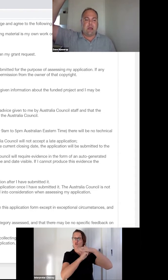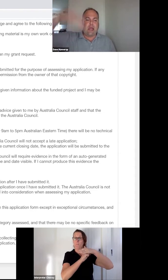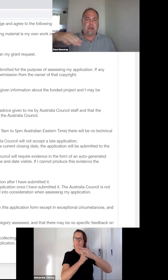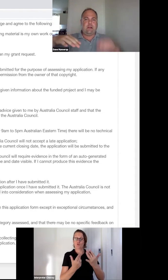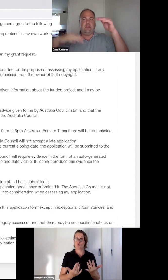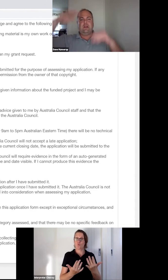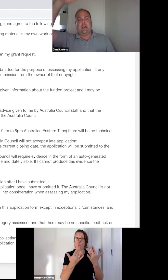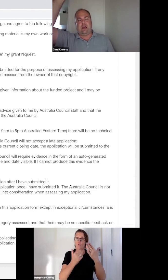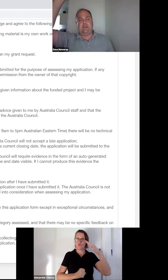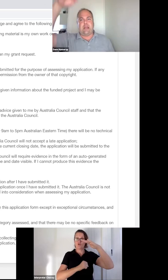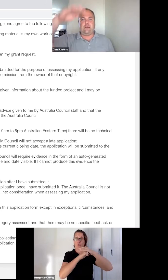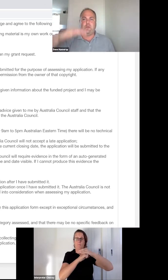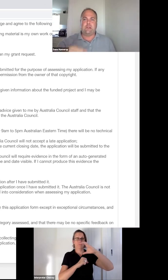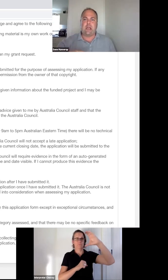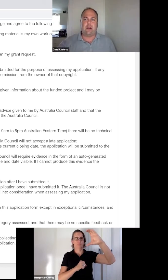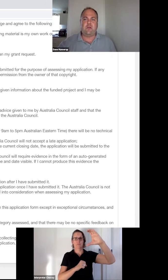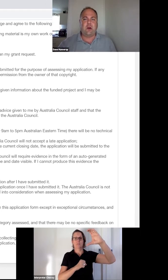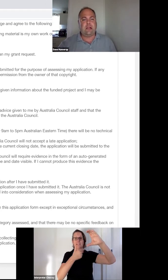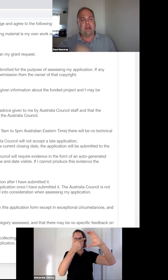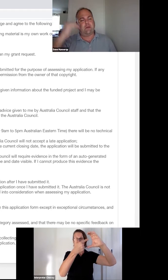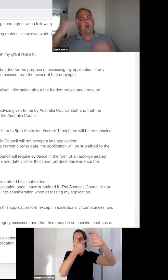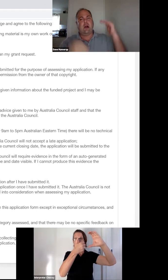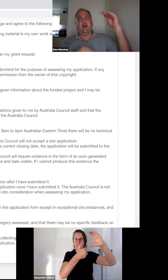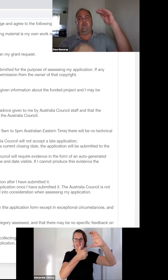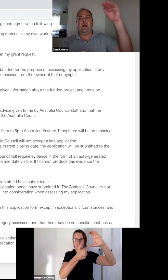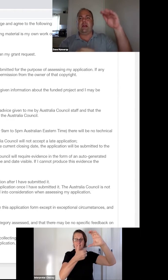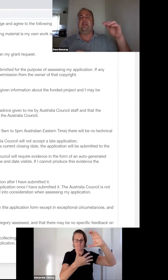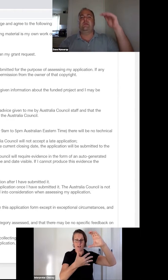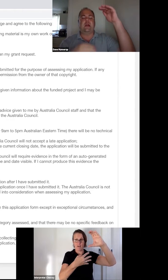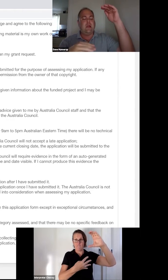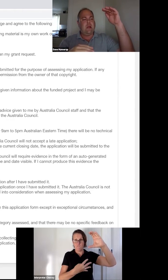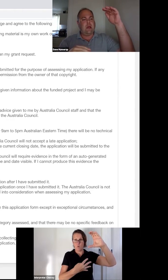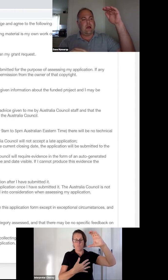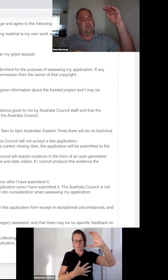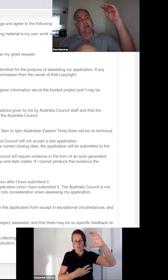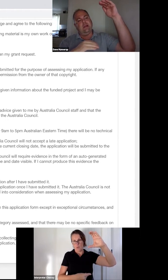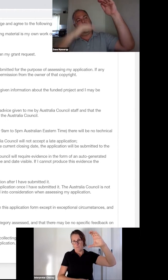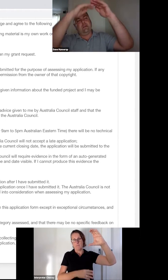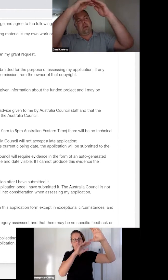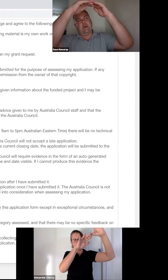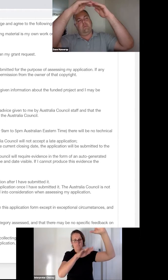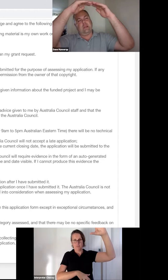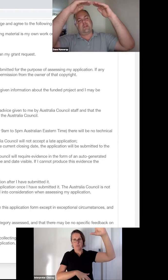and down towards a cut off point, and they never quite know where that is. But the Australia